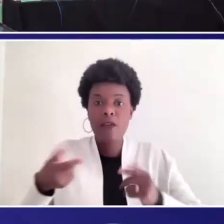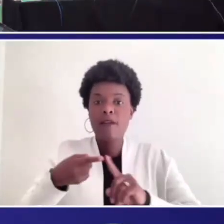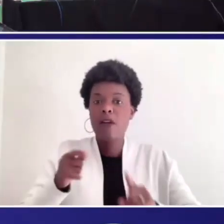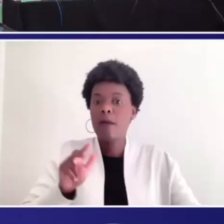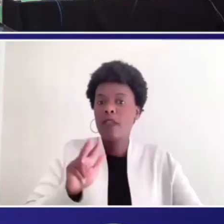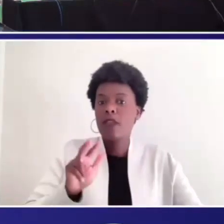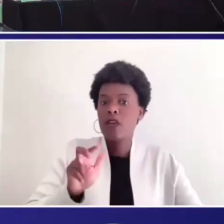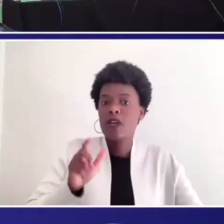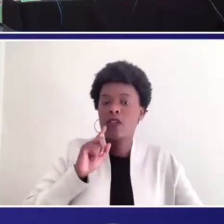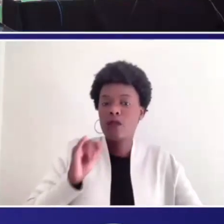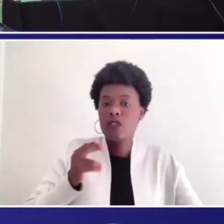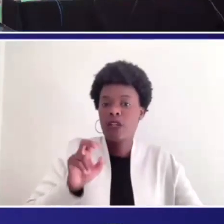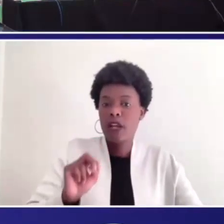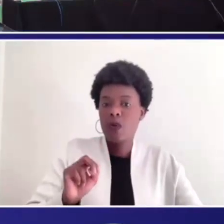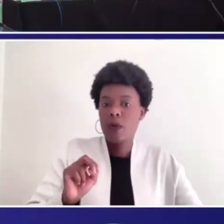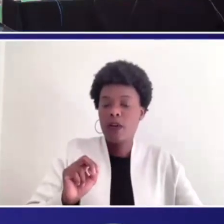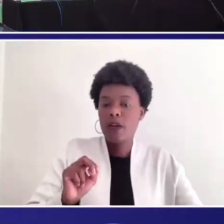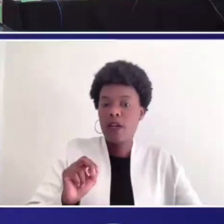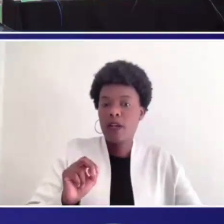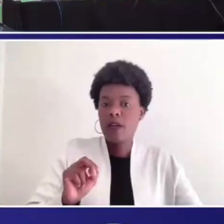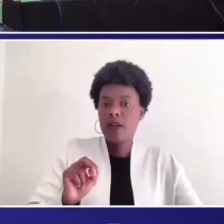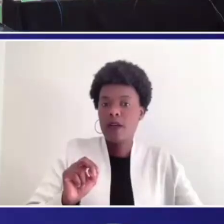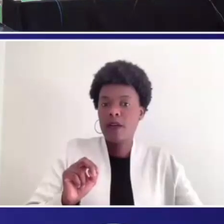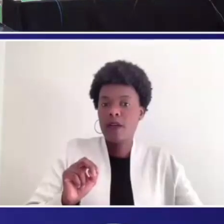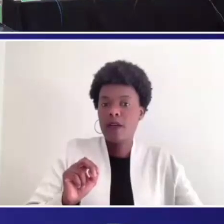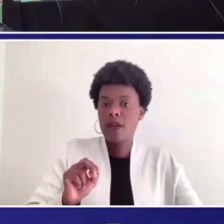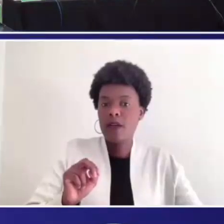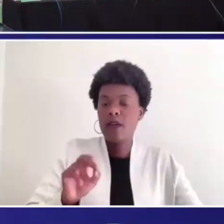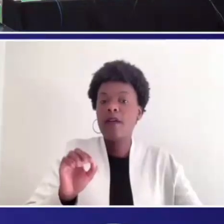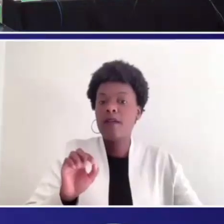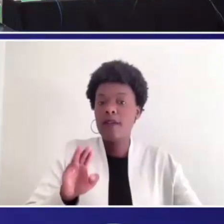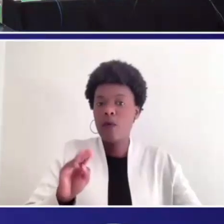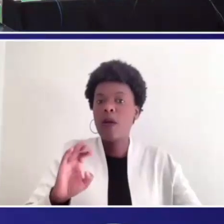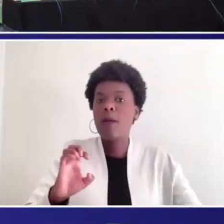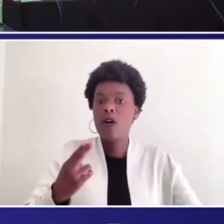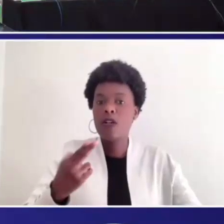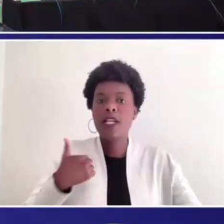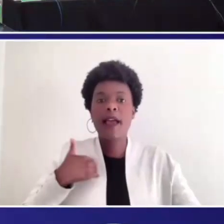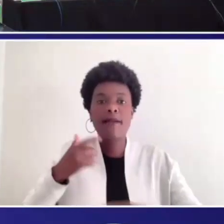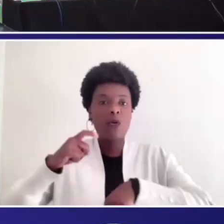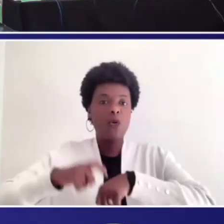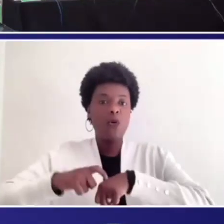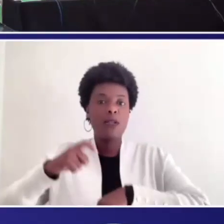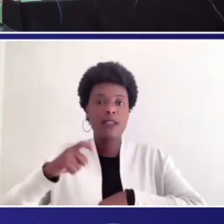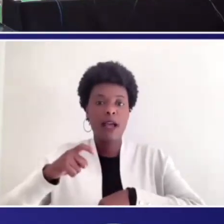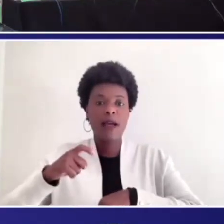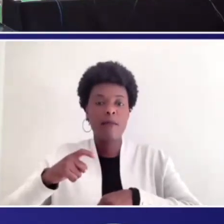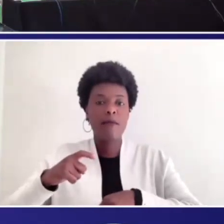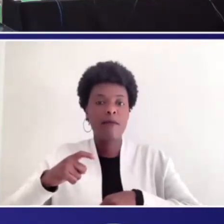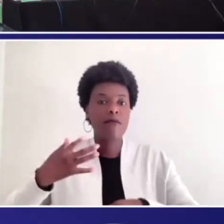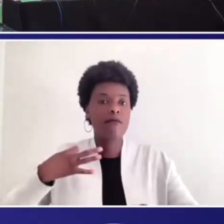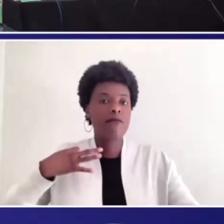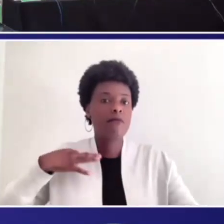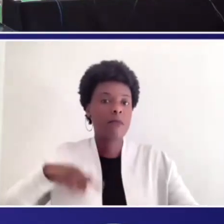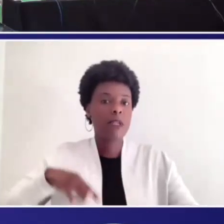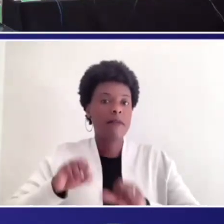January. February, March, get the on-time -- right, they're on-time, they get those benefits should they have all other eligibility